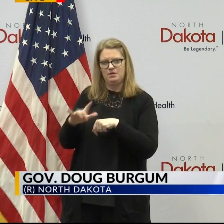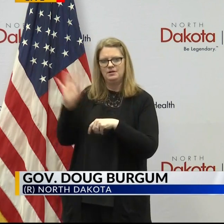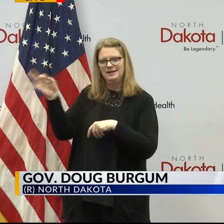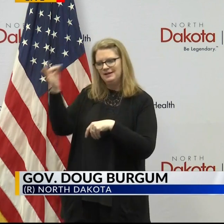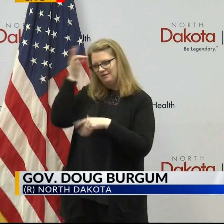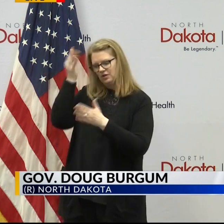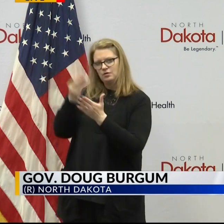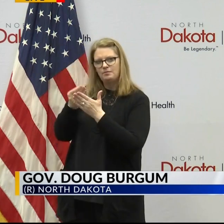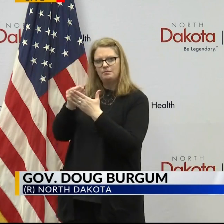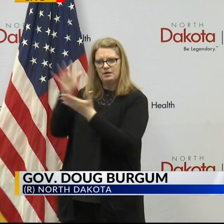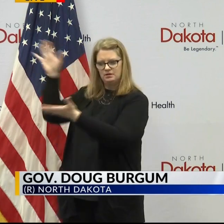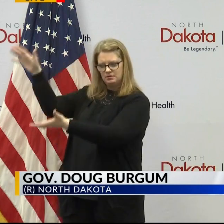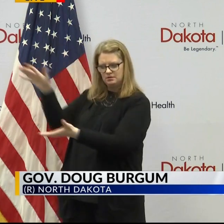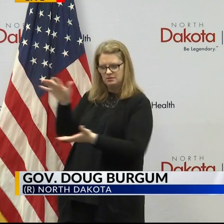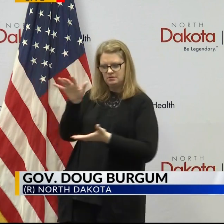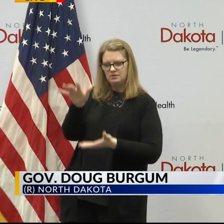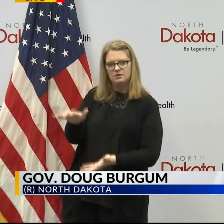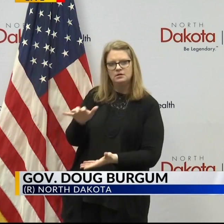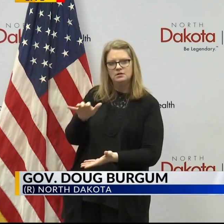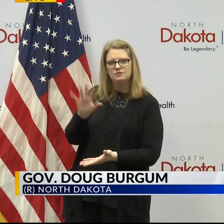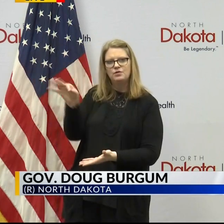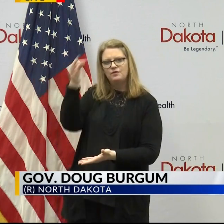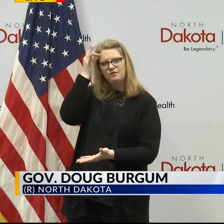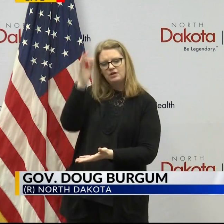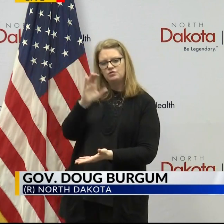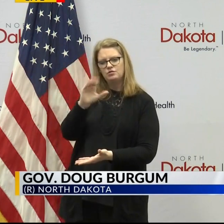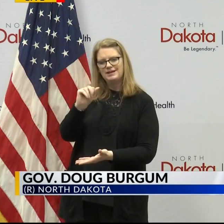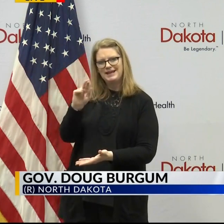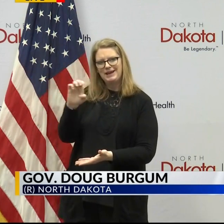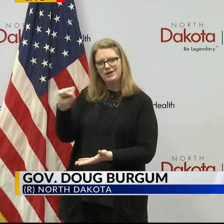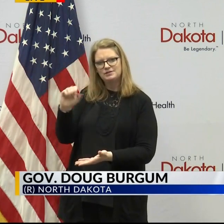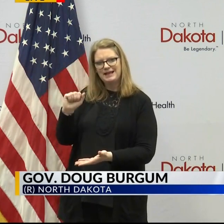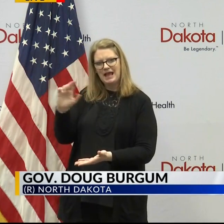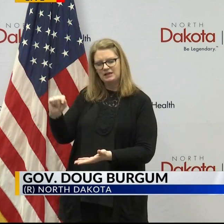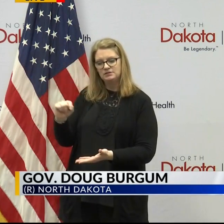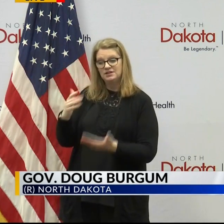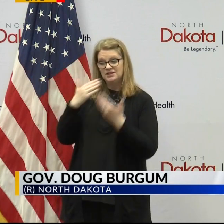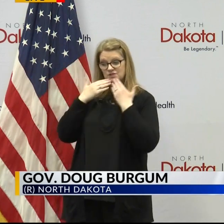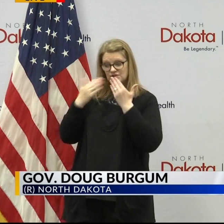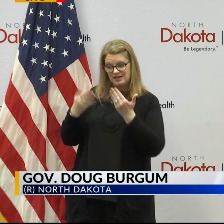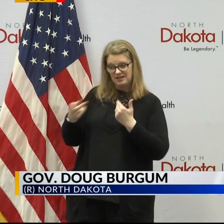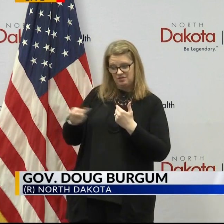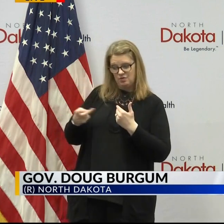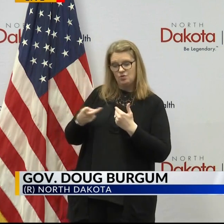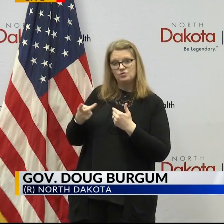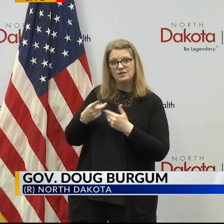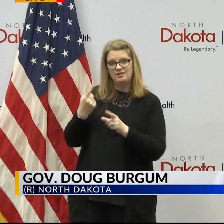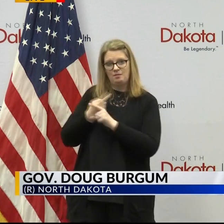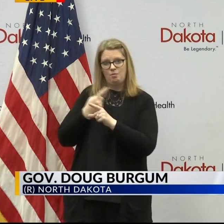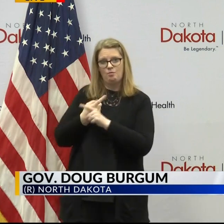GRANT PROGRAMME FOR CHILD CARE PROVIDERS WITH $36 MILLION THAT HAS BECOME AVAILABLE IN FEDERAL